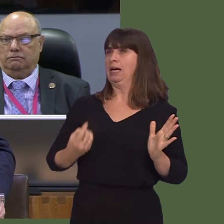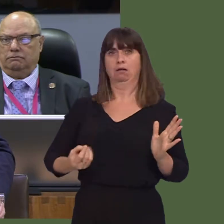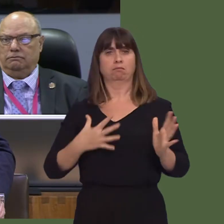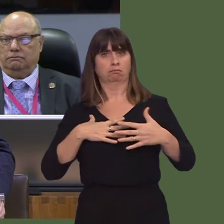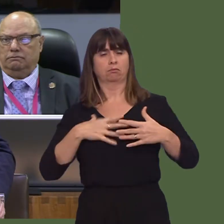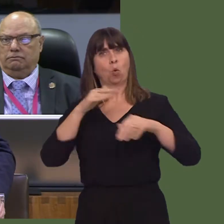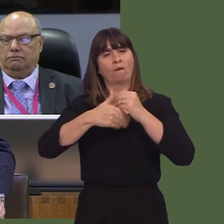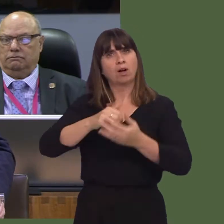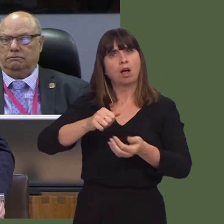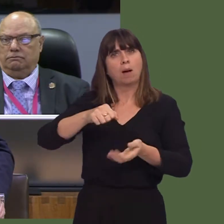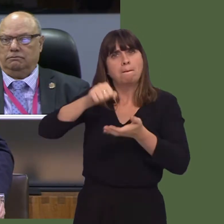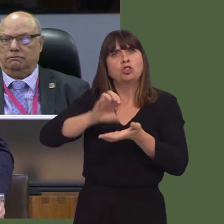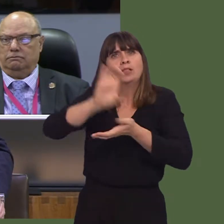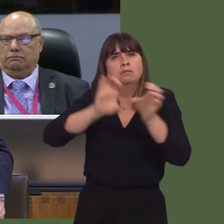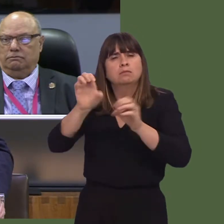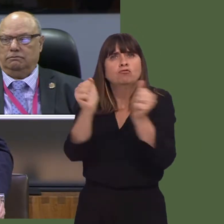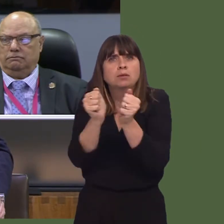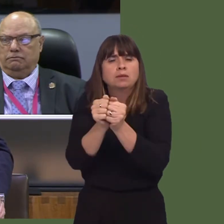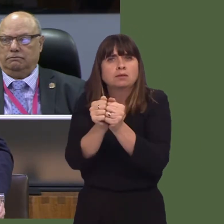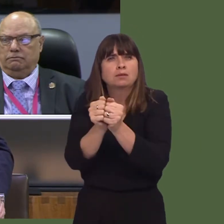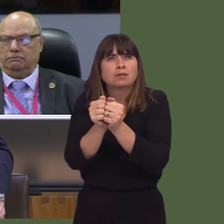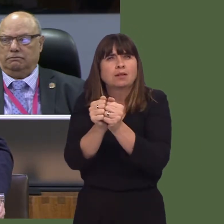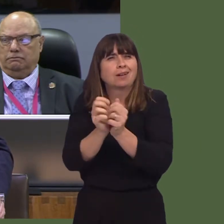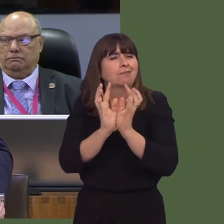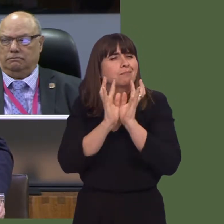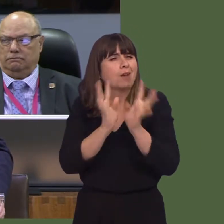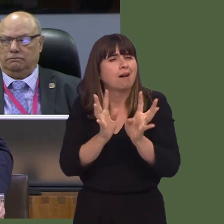settlement, despite the fact that these were the very councils that had the better side